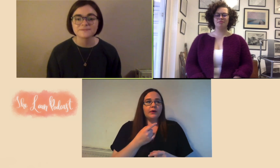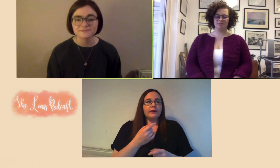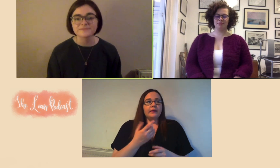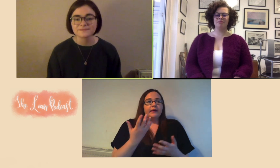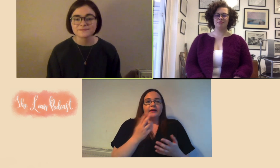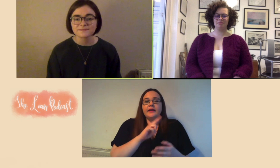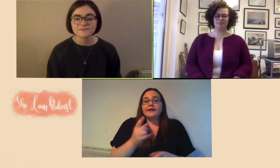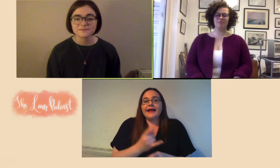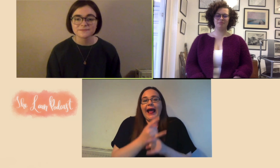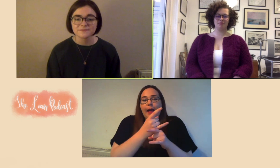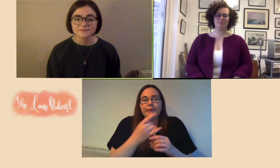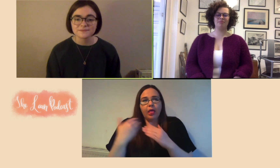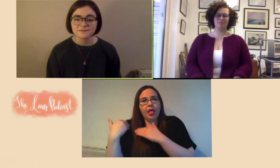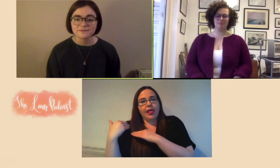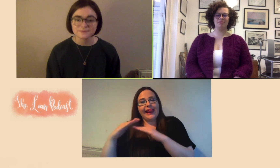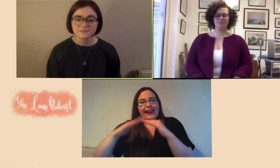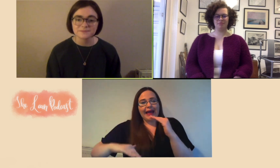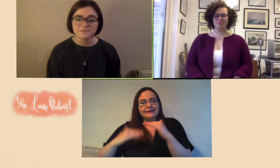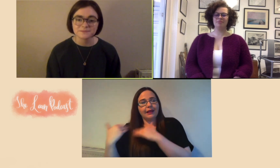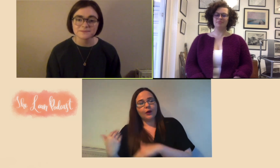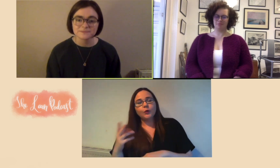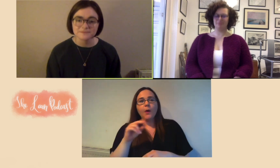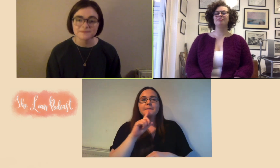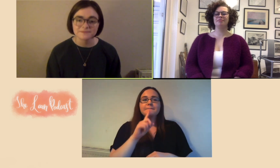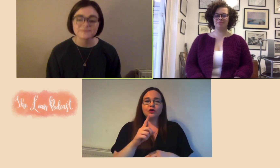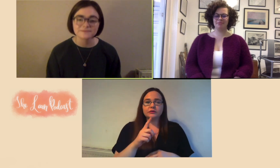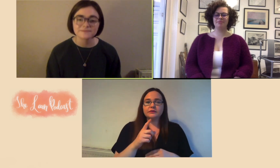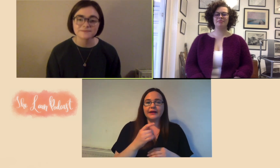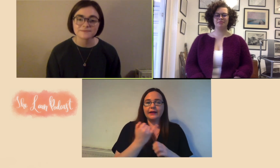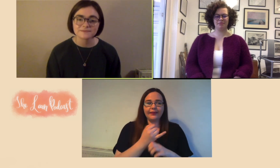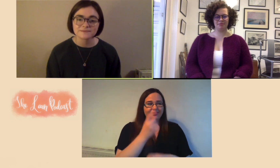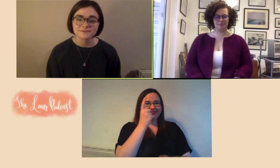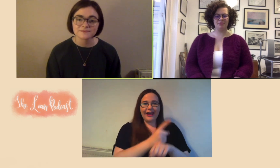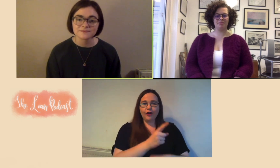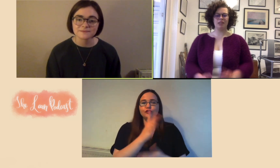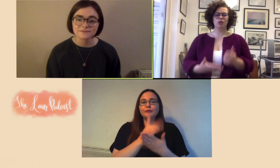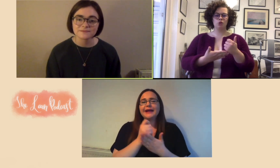in an organization that we can just direct their employer over to our website and they can look at that.